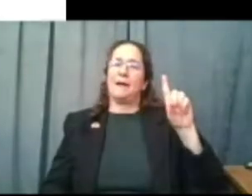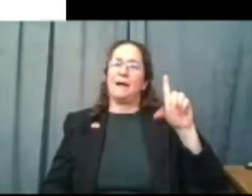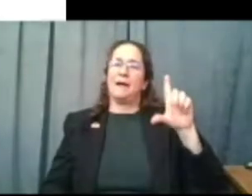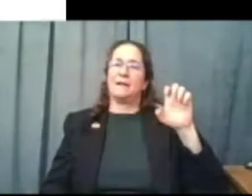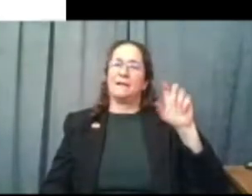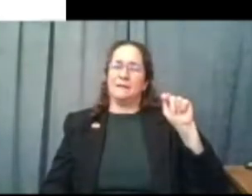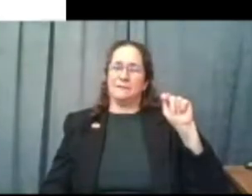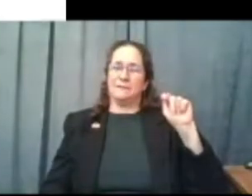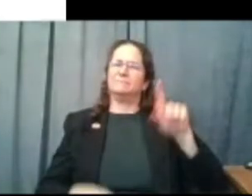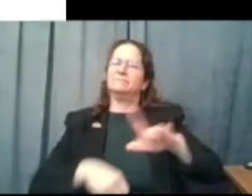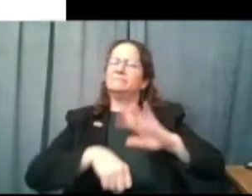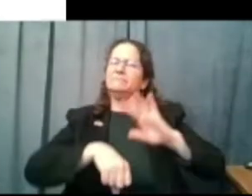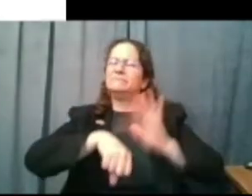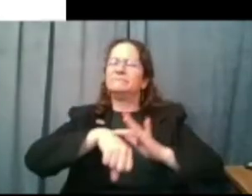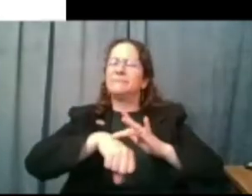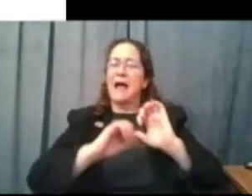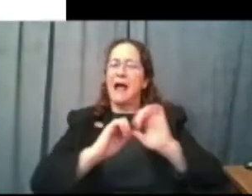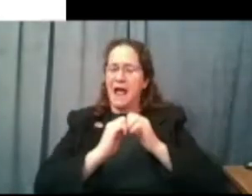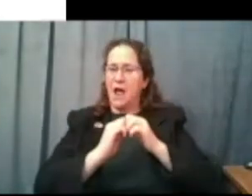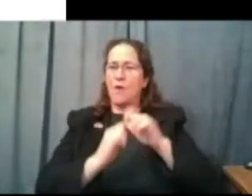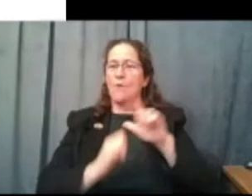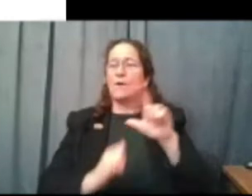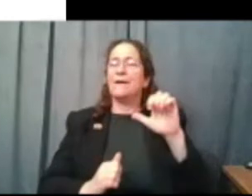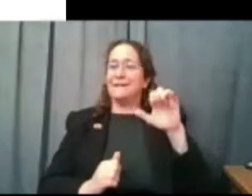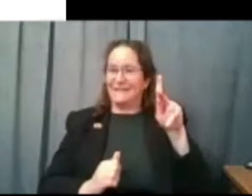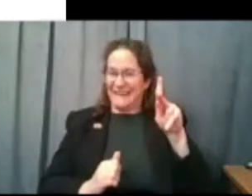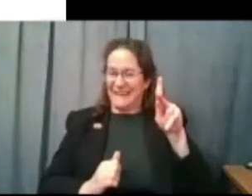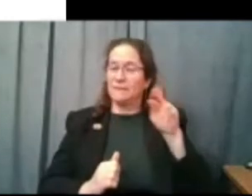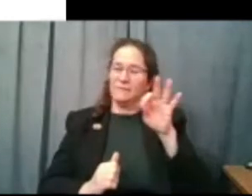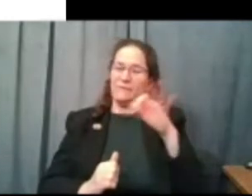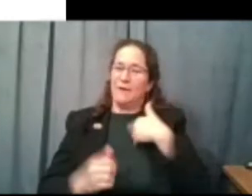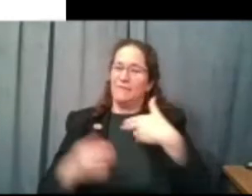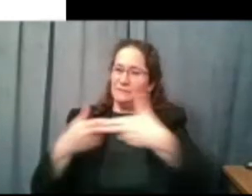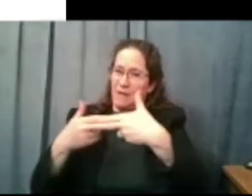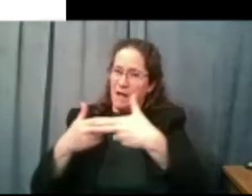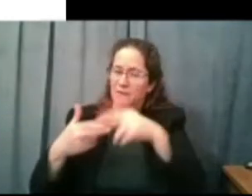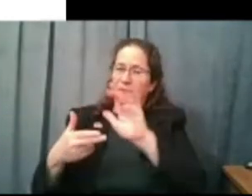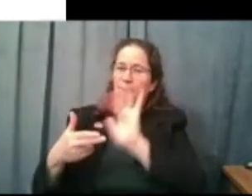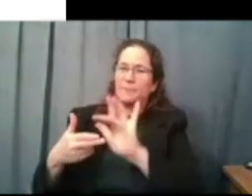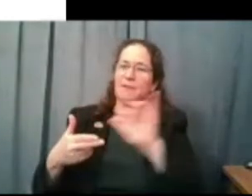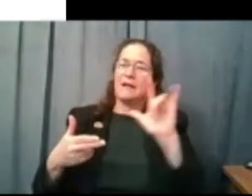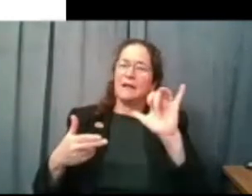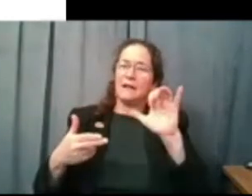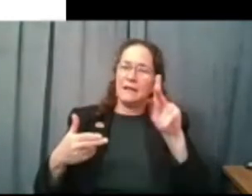by clicking on the link if you have a copy of the slides ahead of you or you can use the QR code